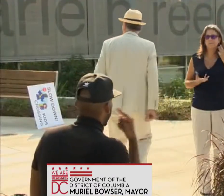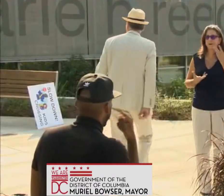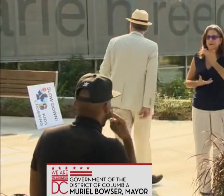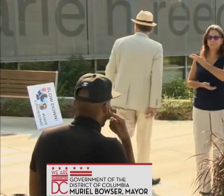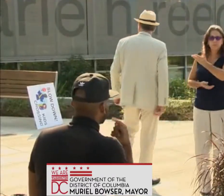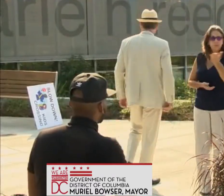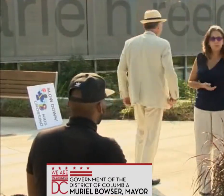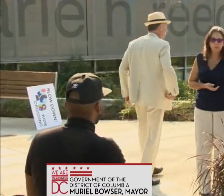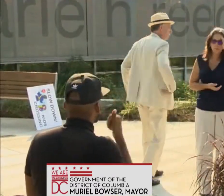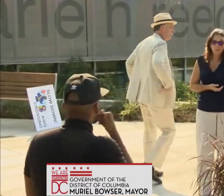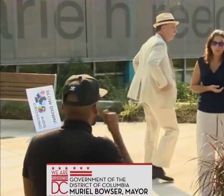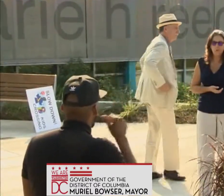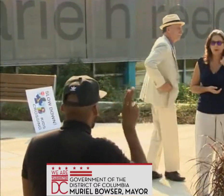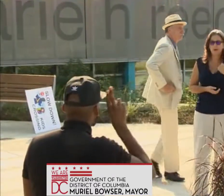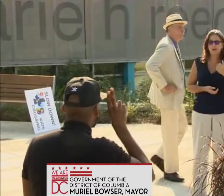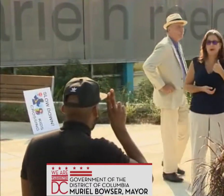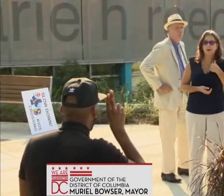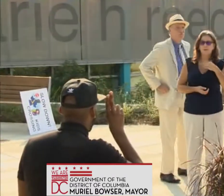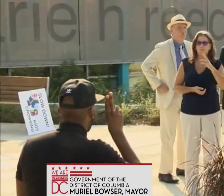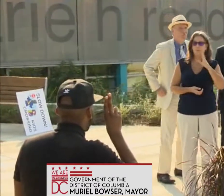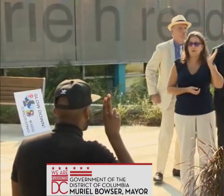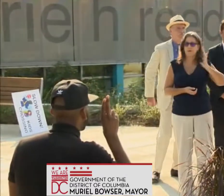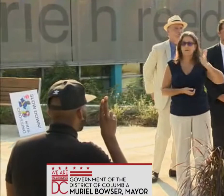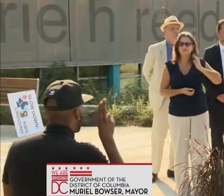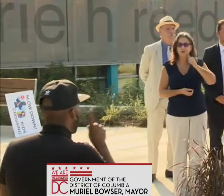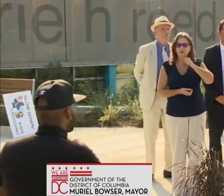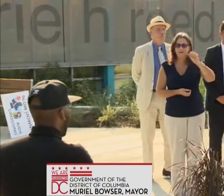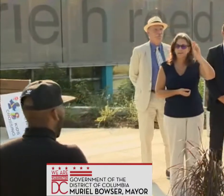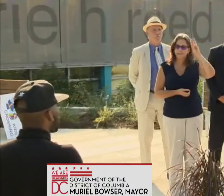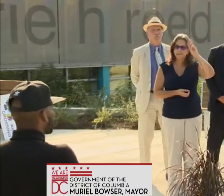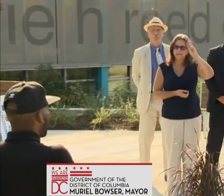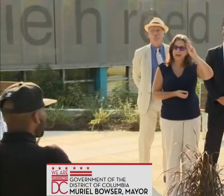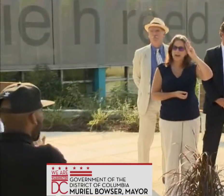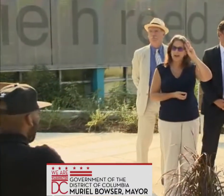Girl Scout but I haven't mentioned that I was also on the safety patrol and